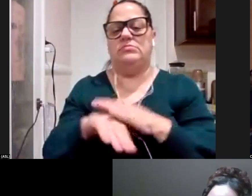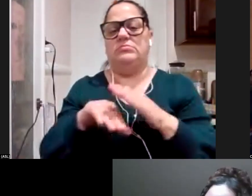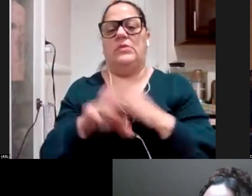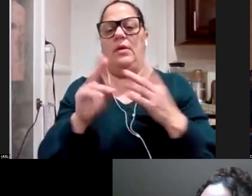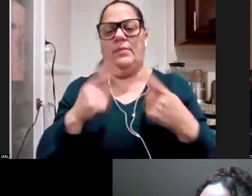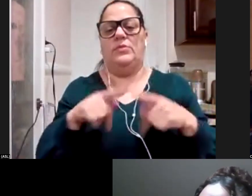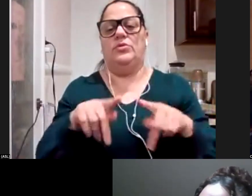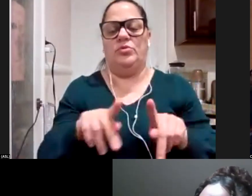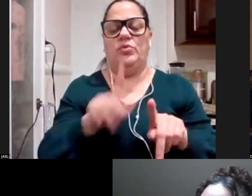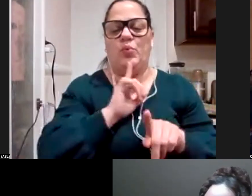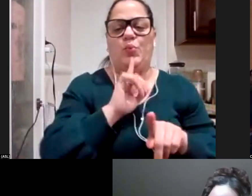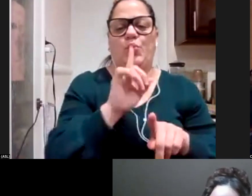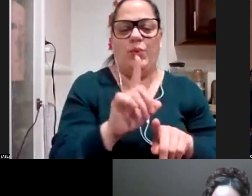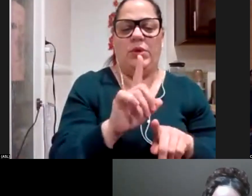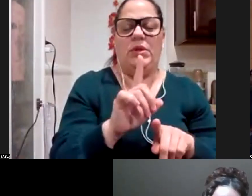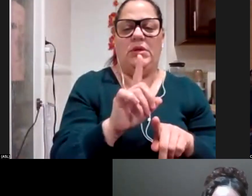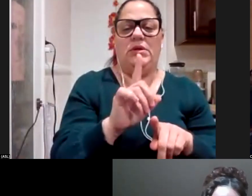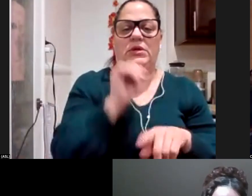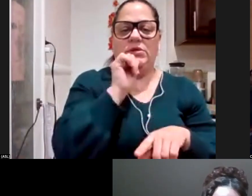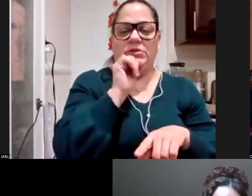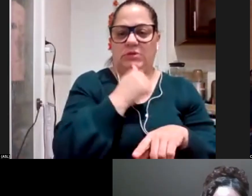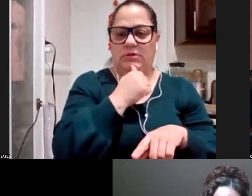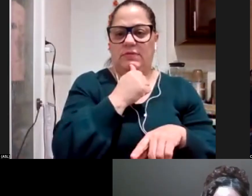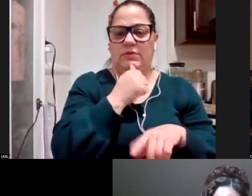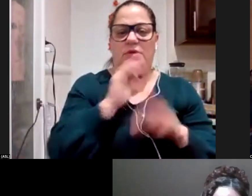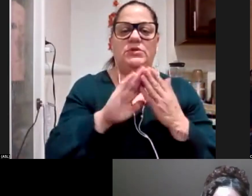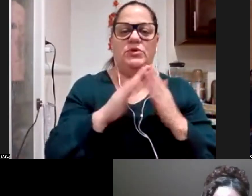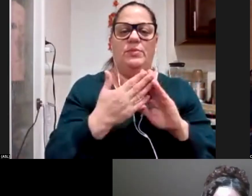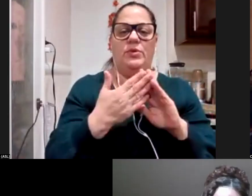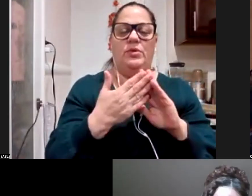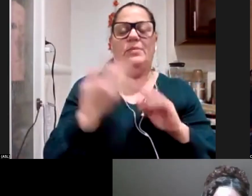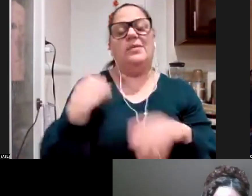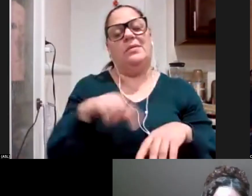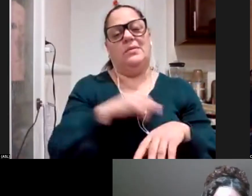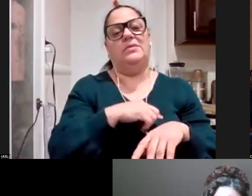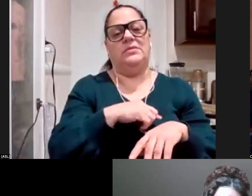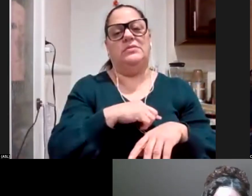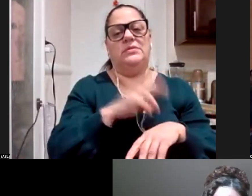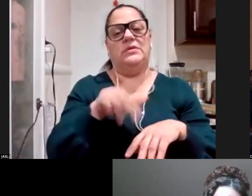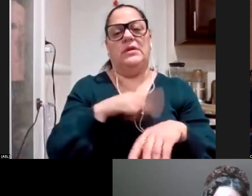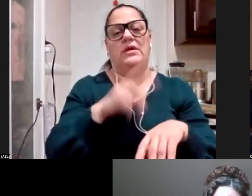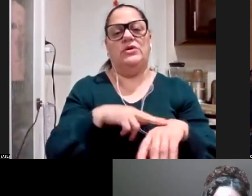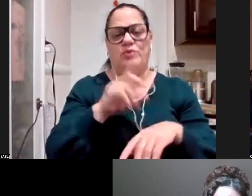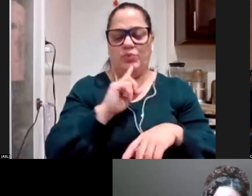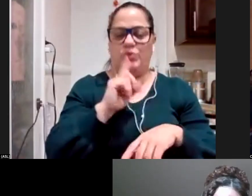were really suffering as a community because uh the nation was really turning their back on